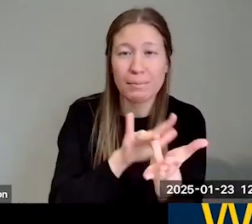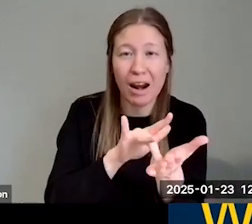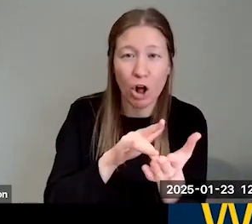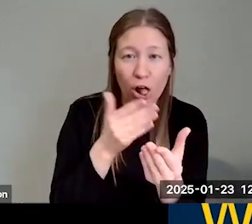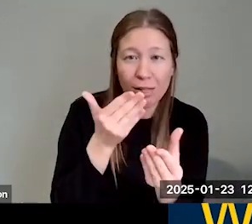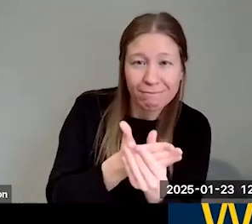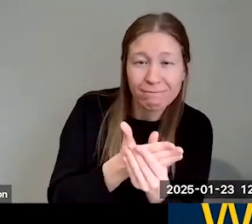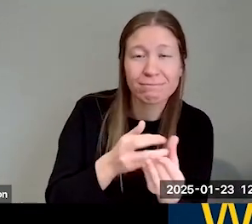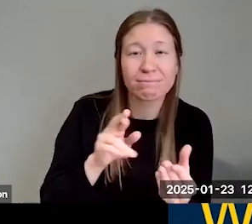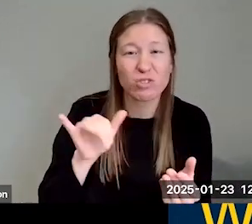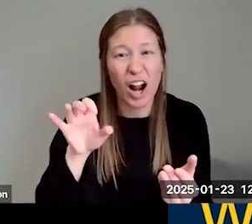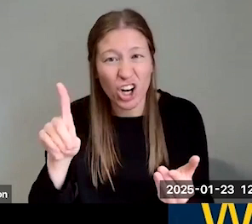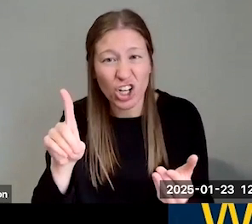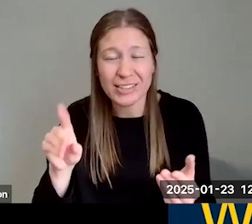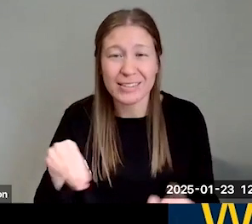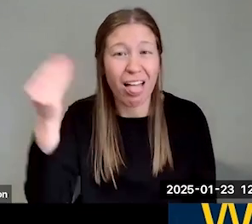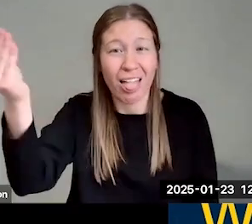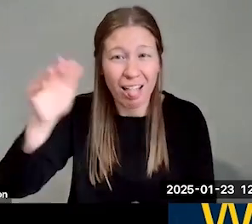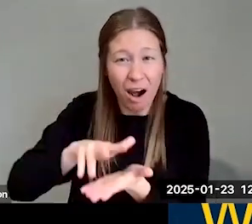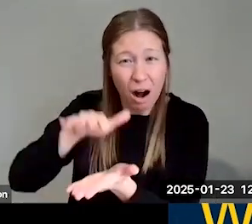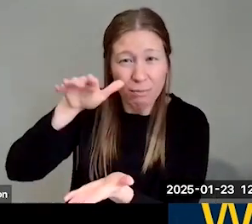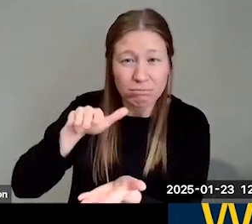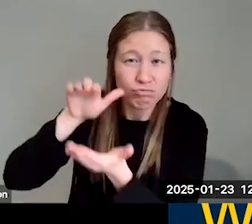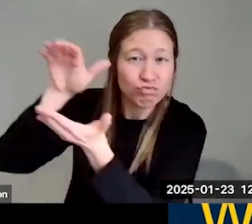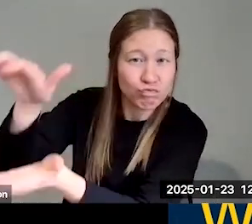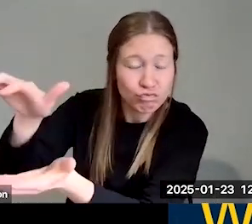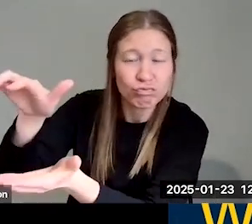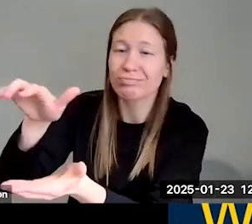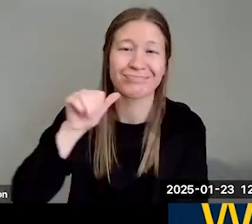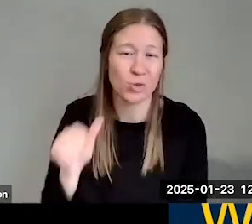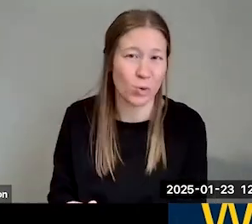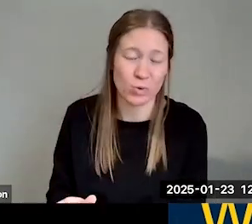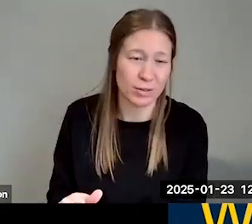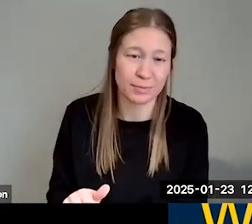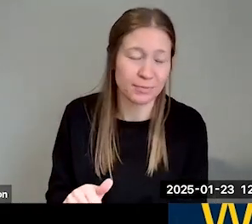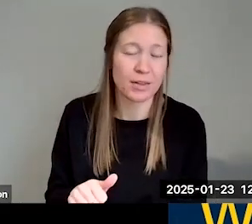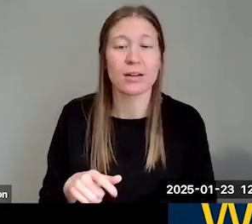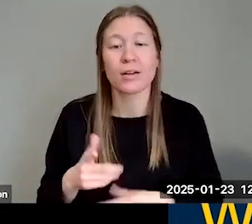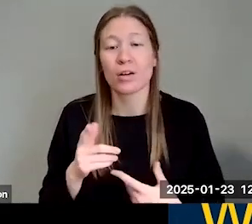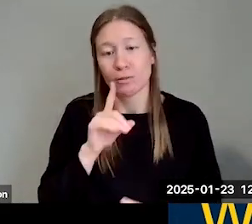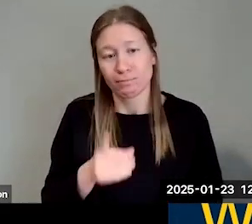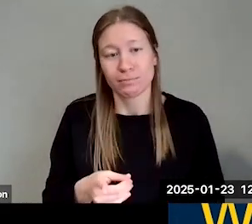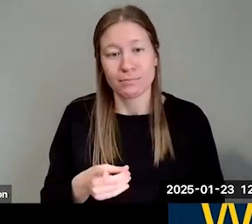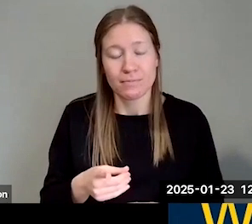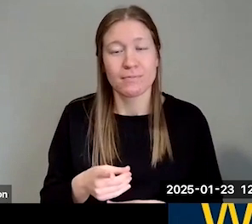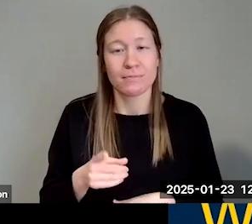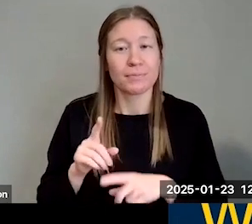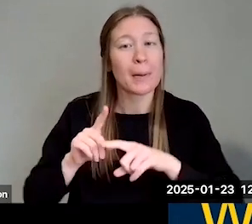That is important. So based on your function, determines what the process might be